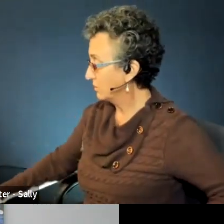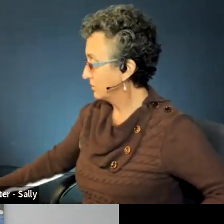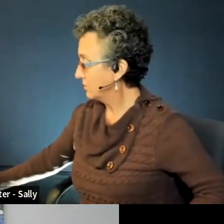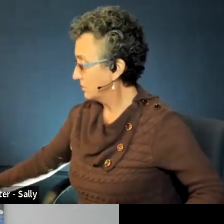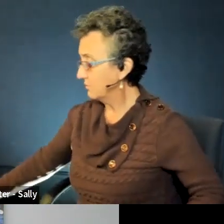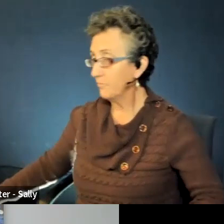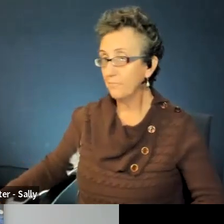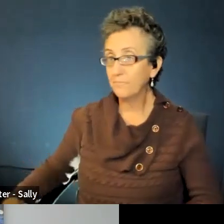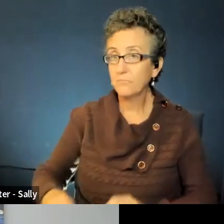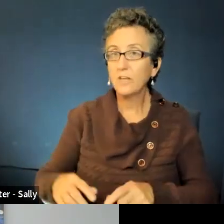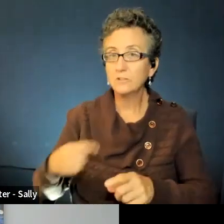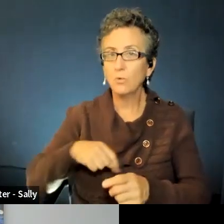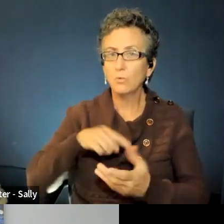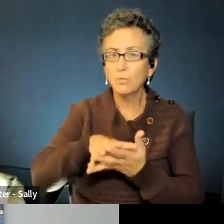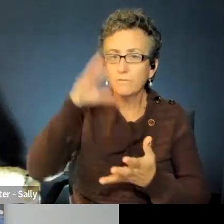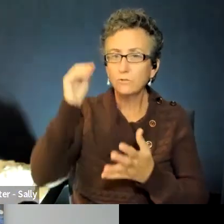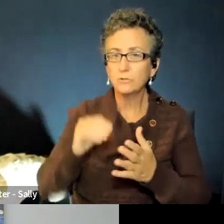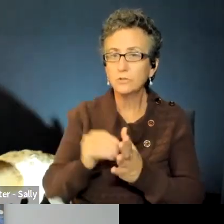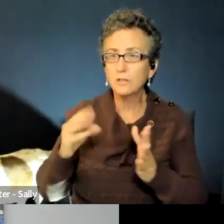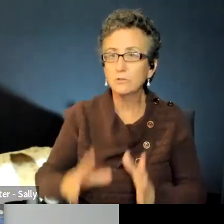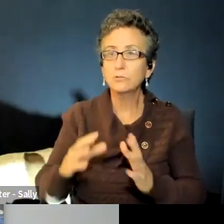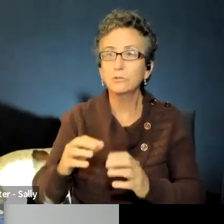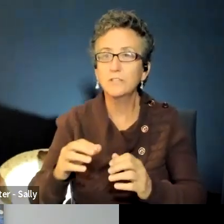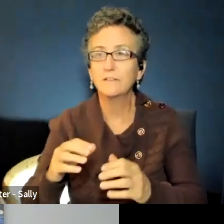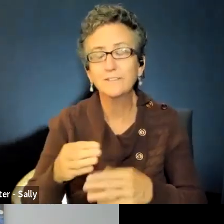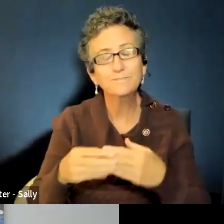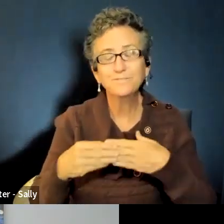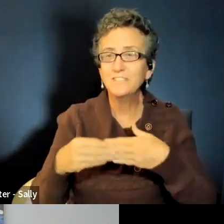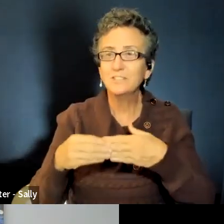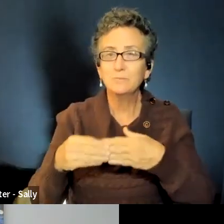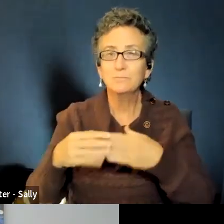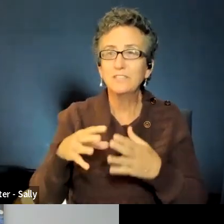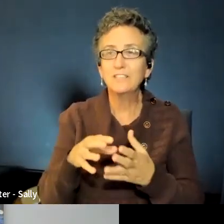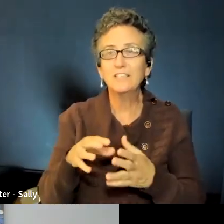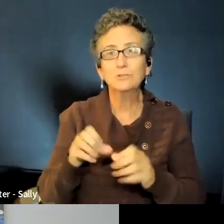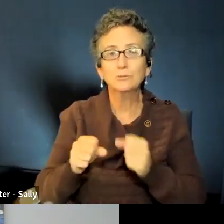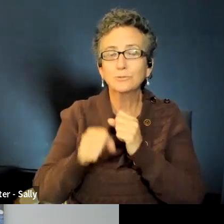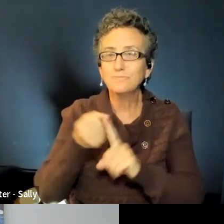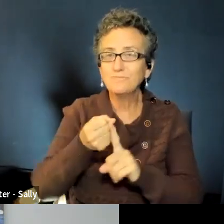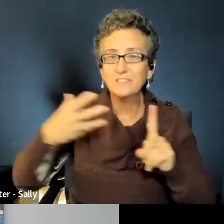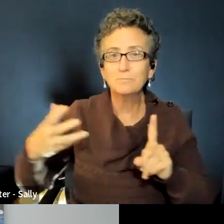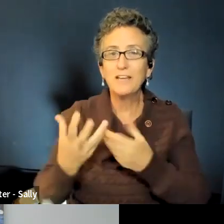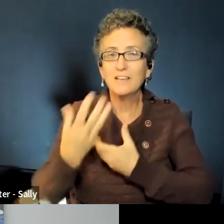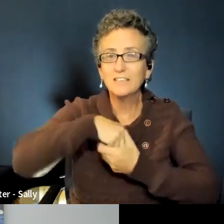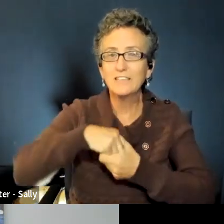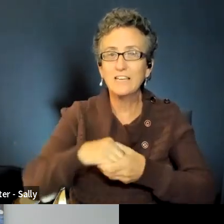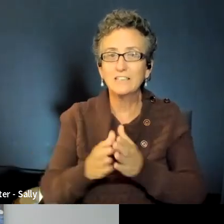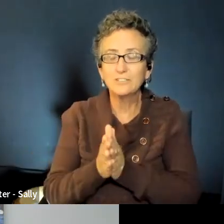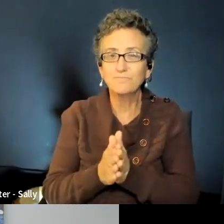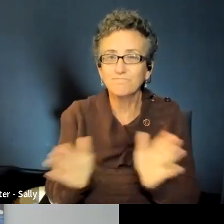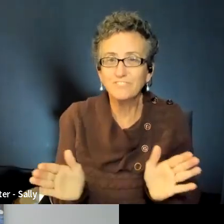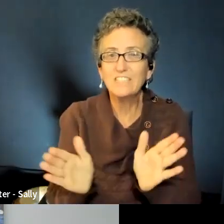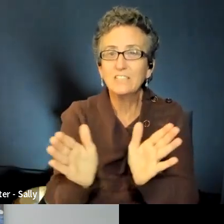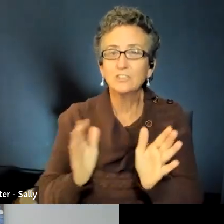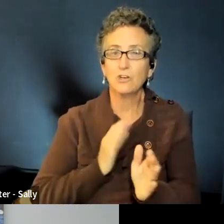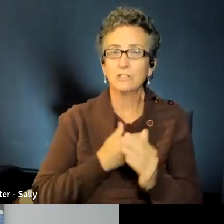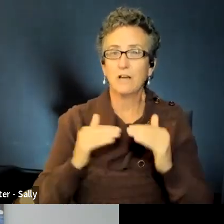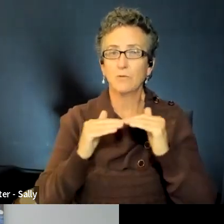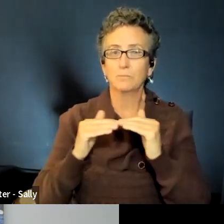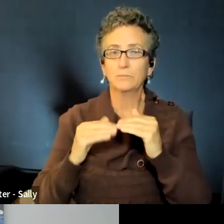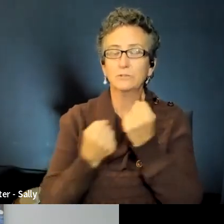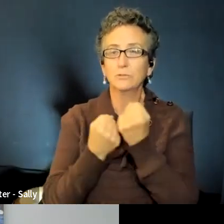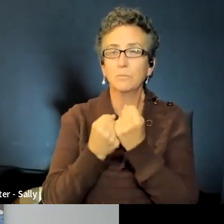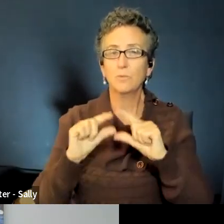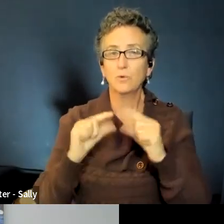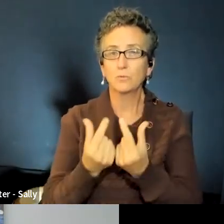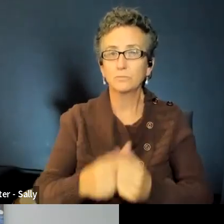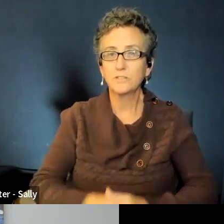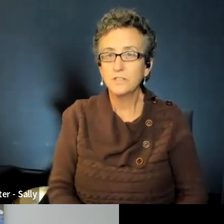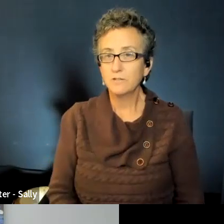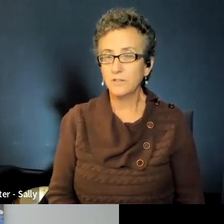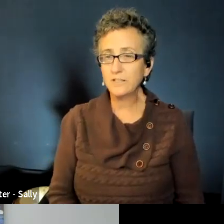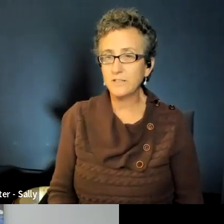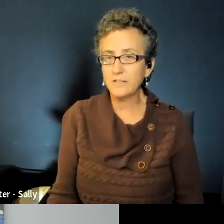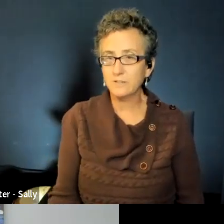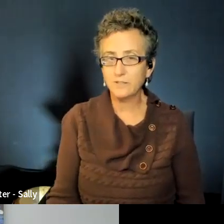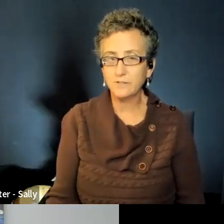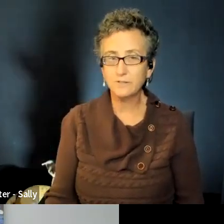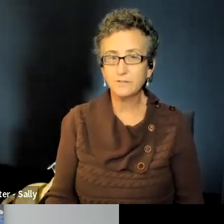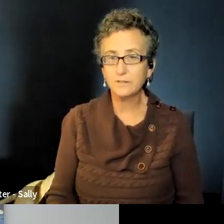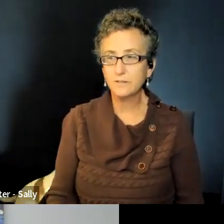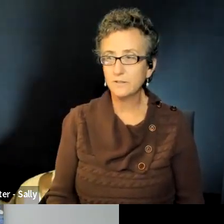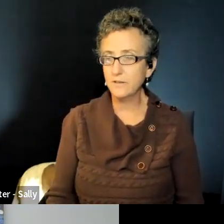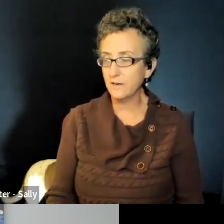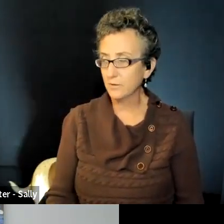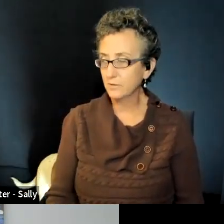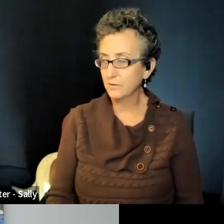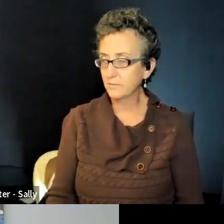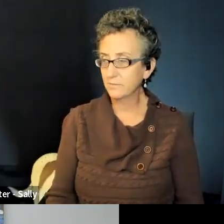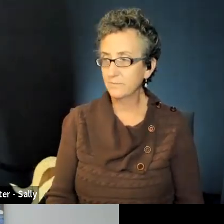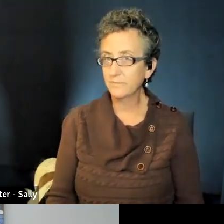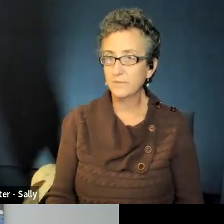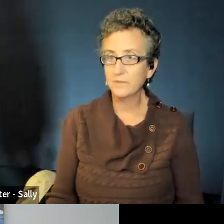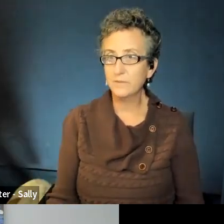to find out what your areas are doing, what your communities need, and I think that during this past two -2 a half years, we have done nothing but that. Is learn what our consumers really needed, learned what we could do as a CIL to be active in our communities, to be more accessible in our communities, and I am super proud of our independent living team as they had a lot of obstacles, as we all did, throughout the last two a half years. How they came out with this and we are still learning, o